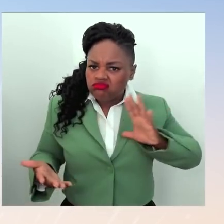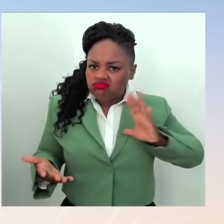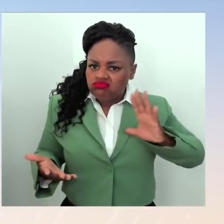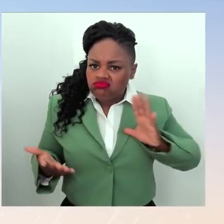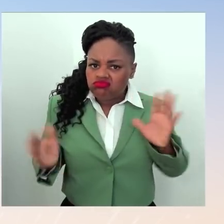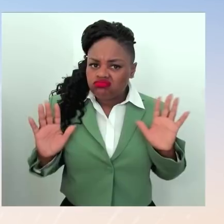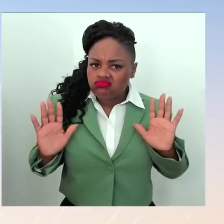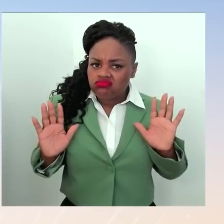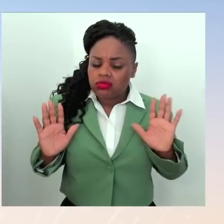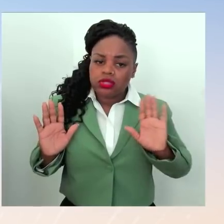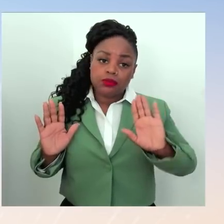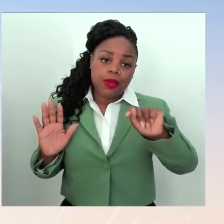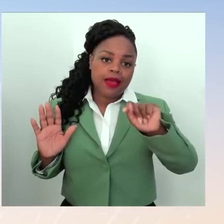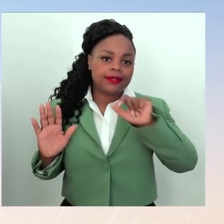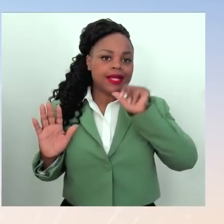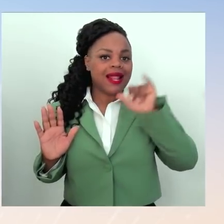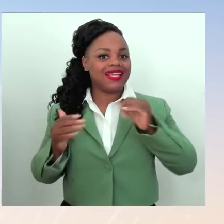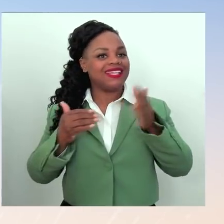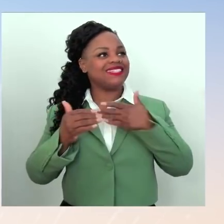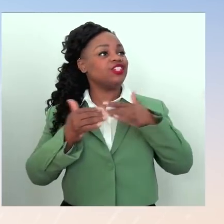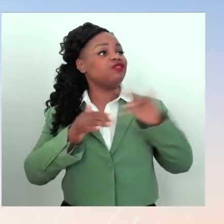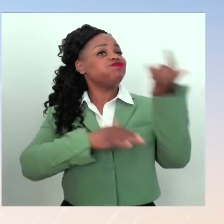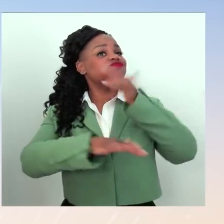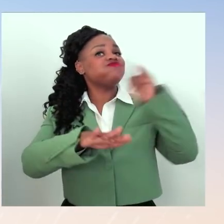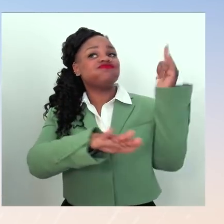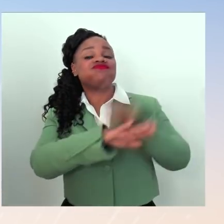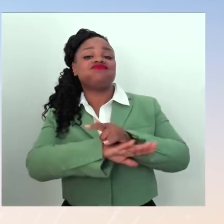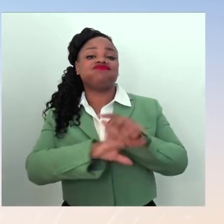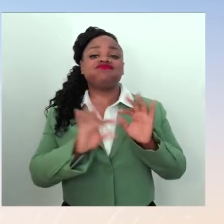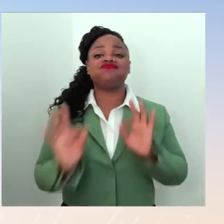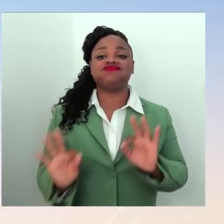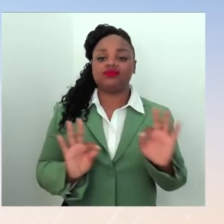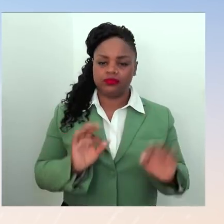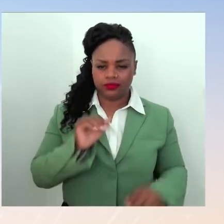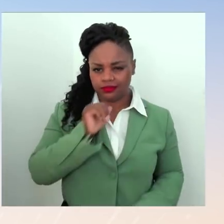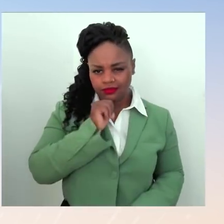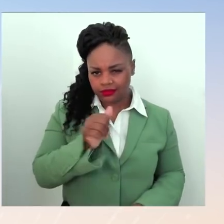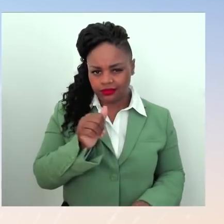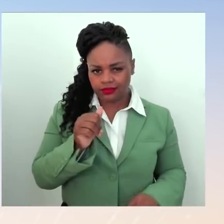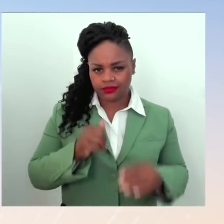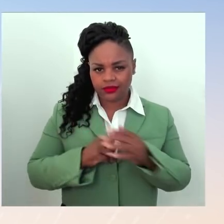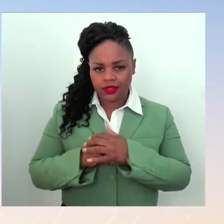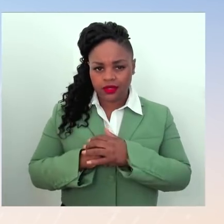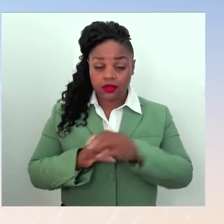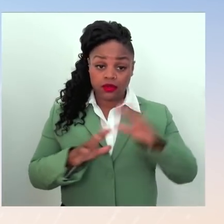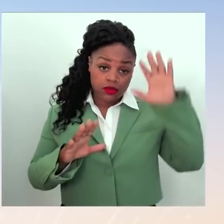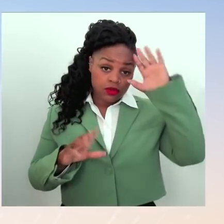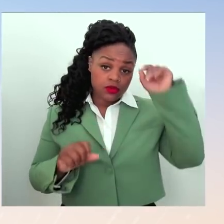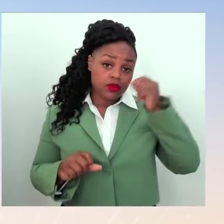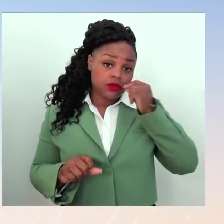The Press: And President Zelenskyy said that, in recent days, that "all the people who will die from this day, will die also because of you."